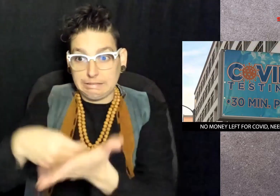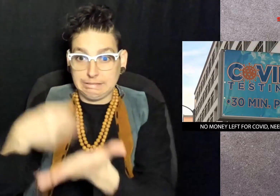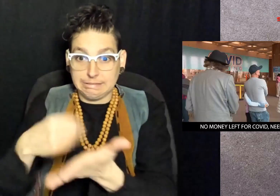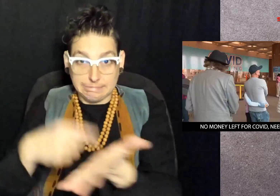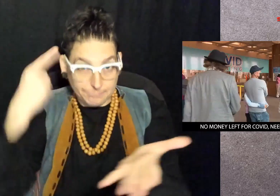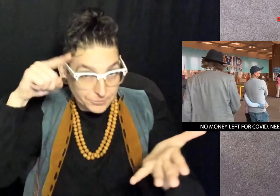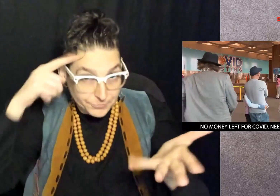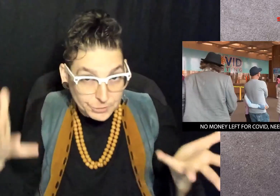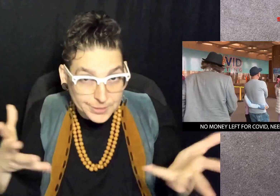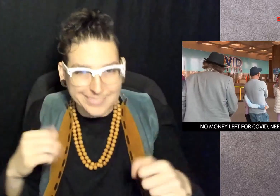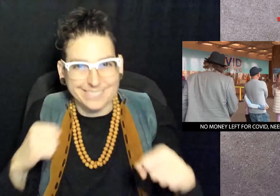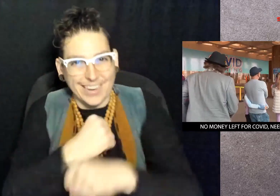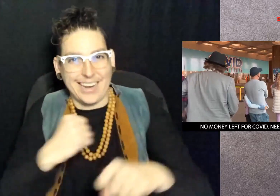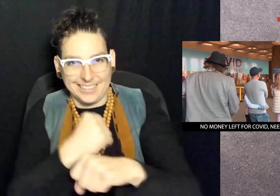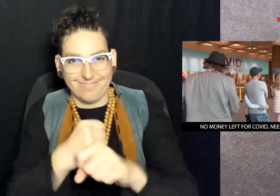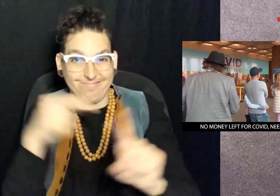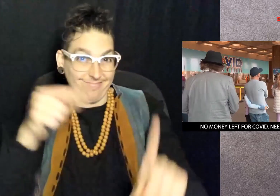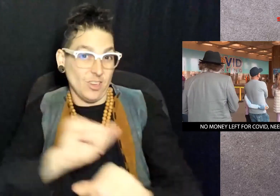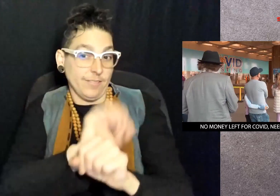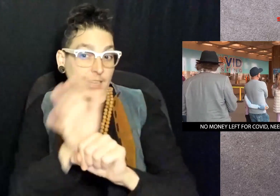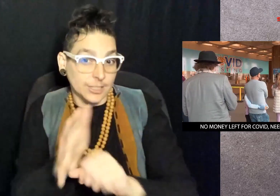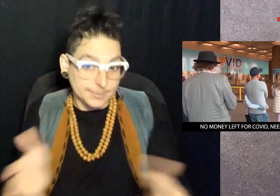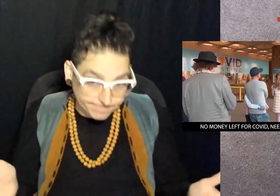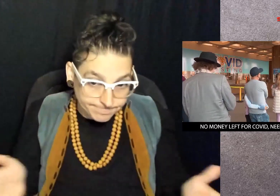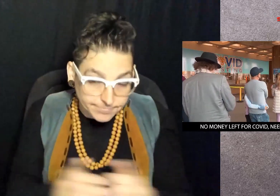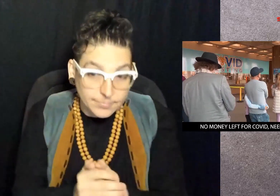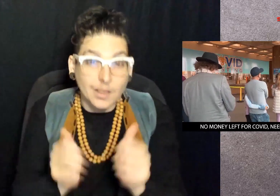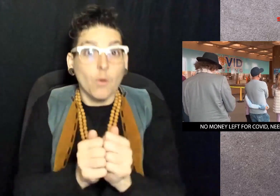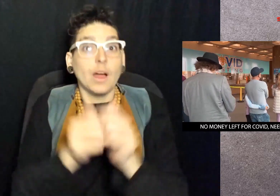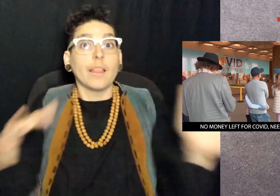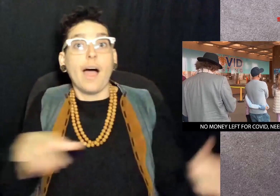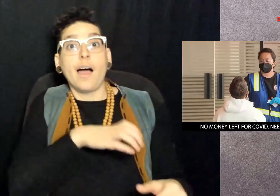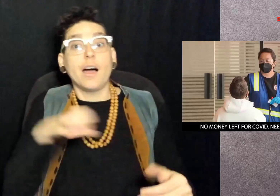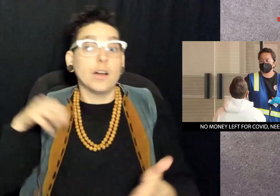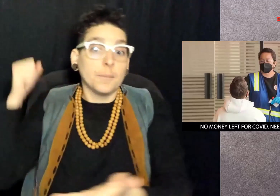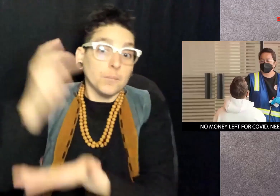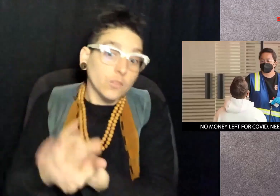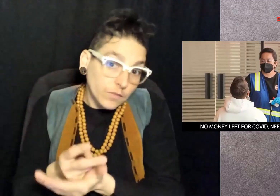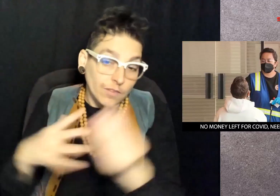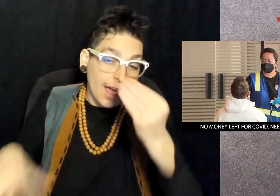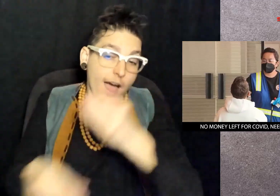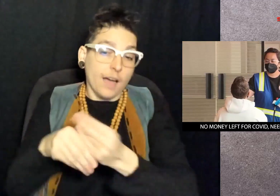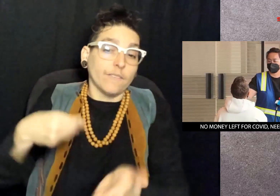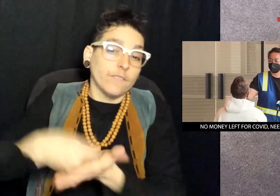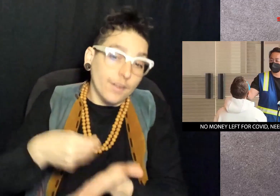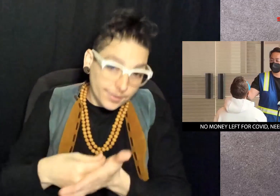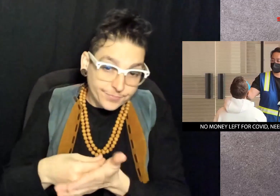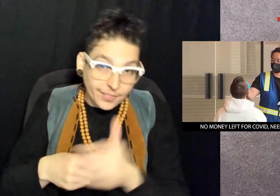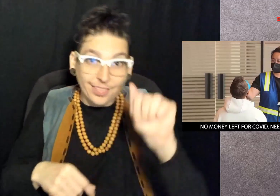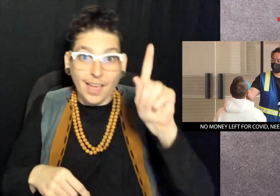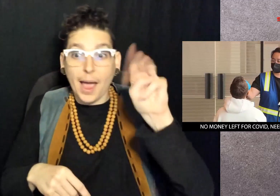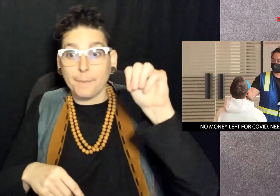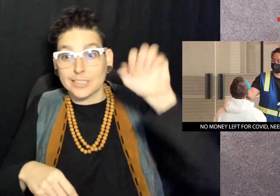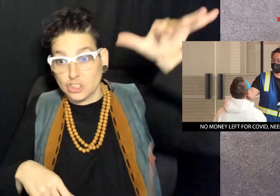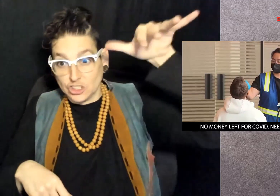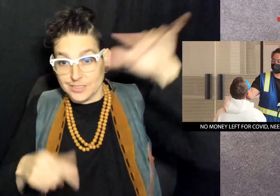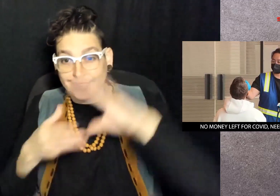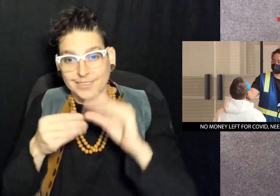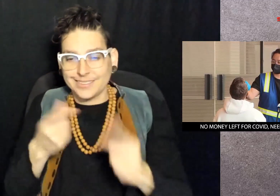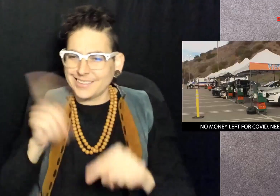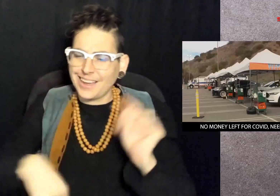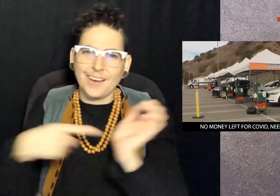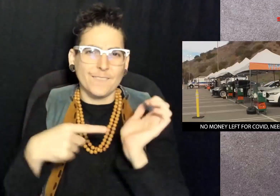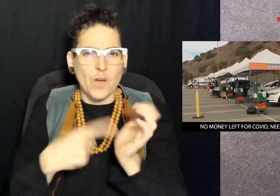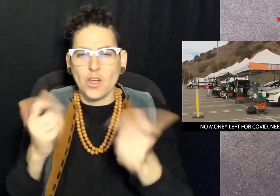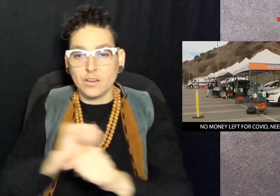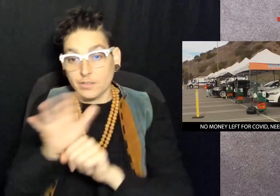the White House is in need of more money to fight Covid 19 without Congress approving